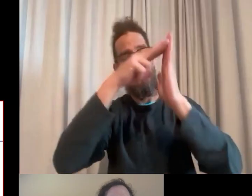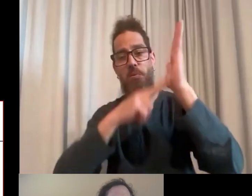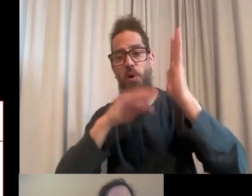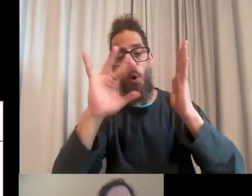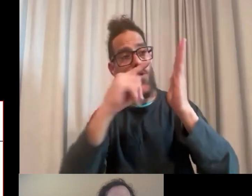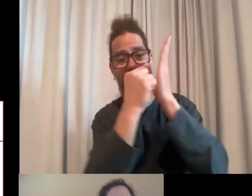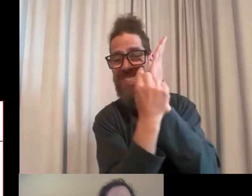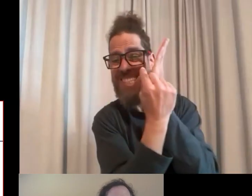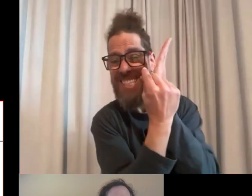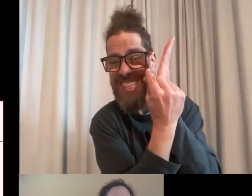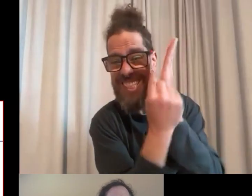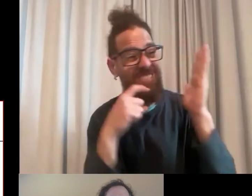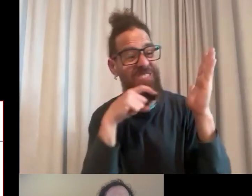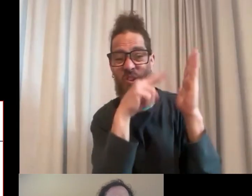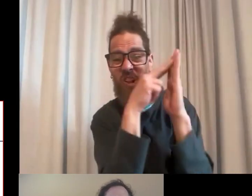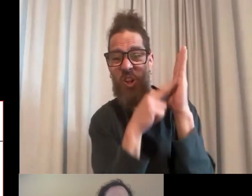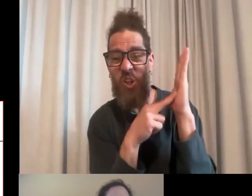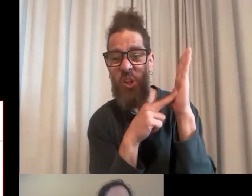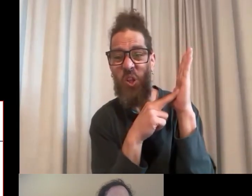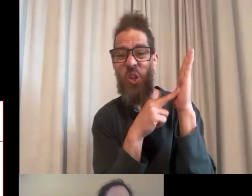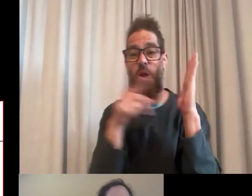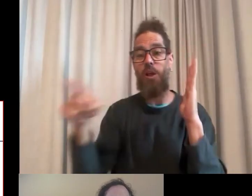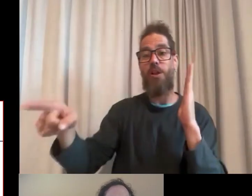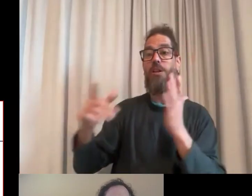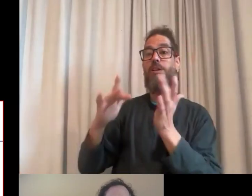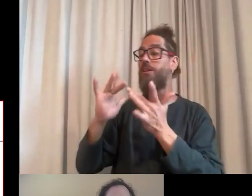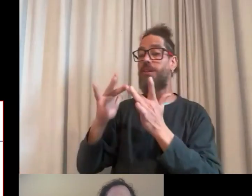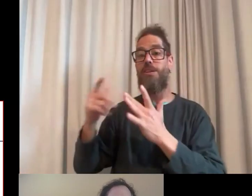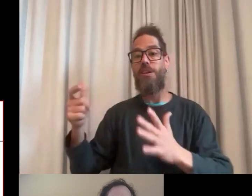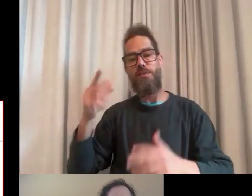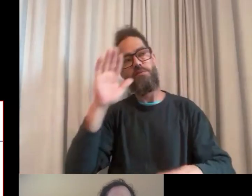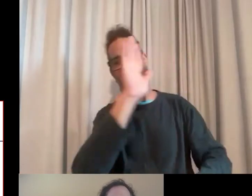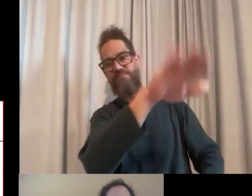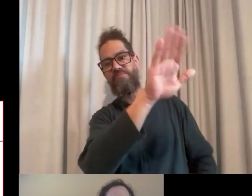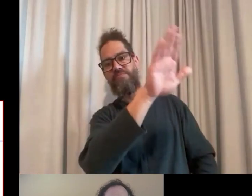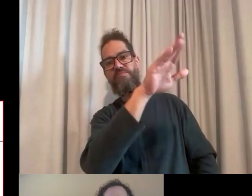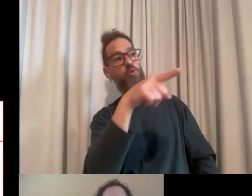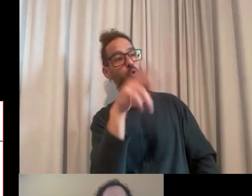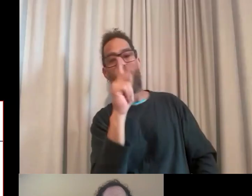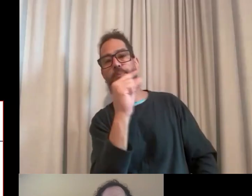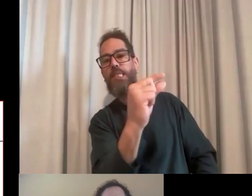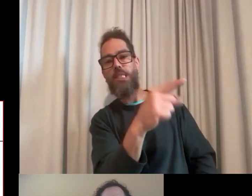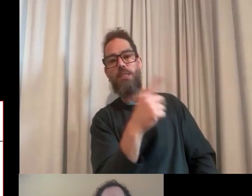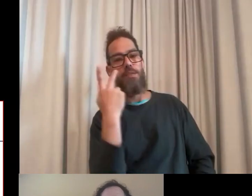there's an excellent document called Guidance Overview of Regulatory Amendments, Digital Technologies Phase 1,